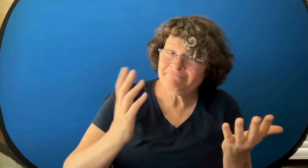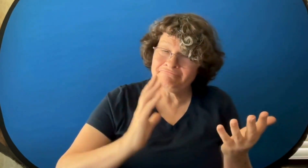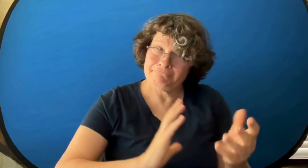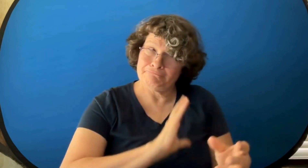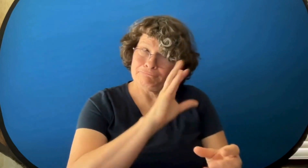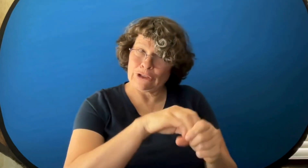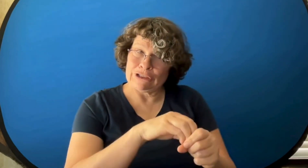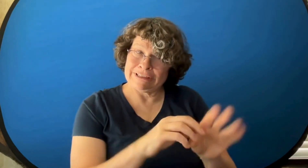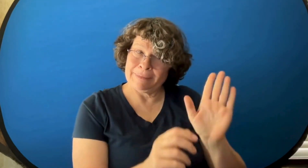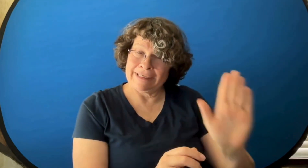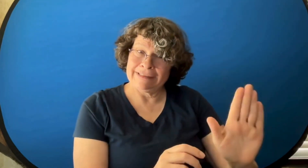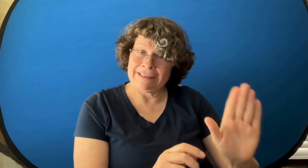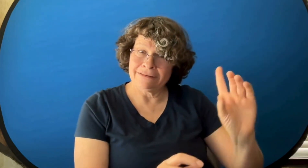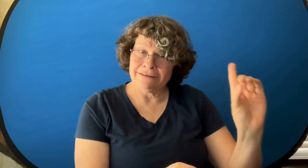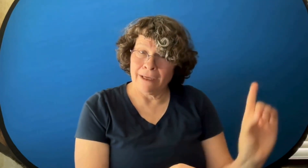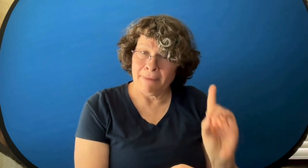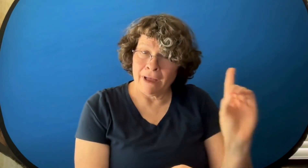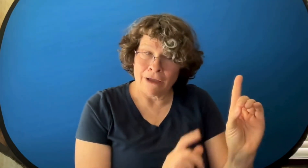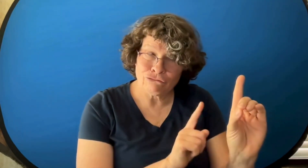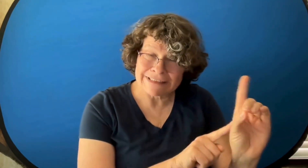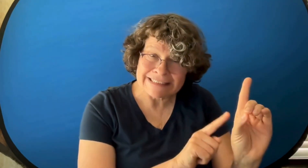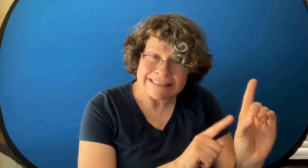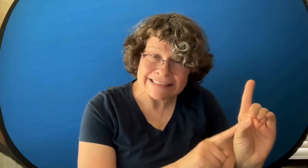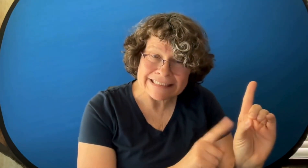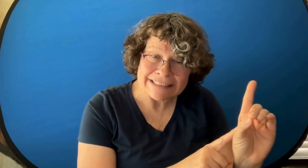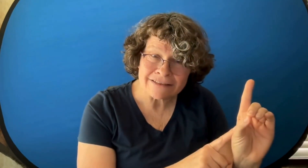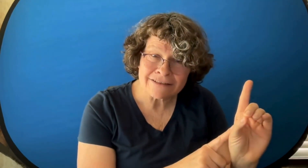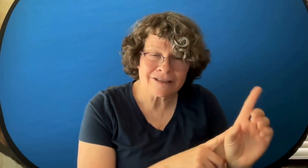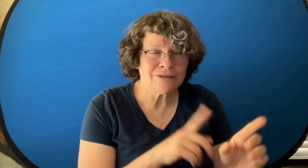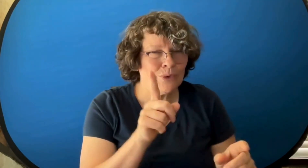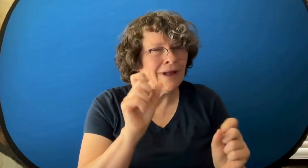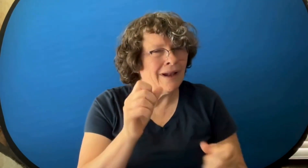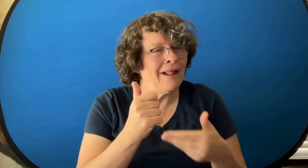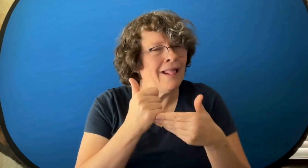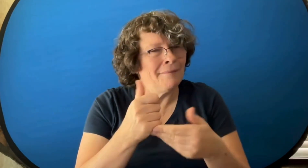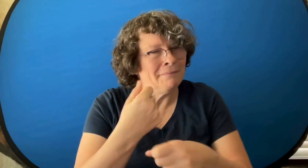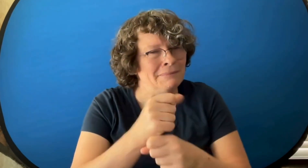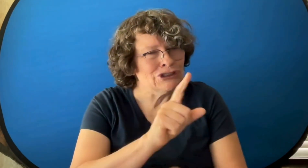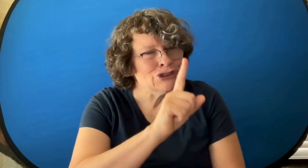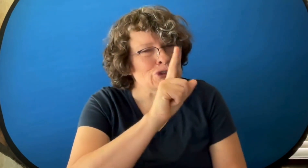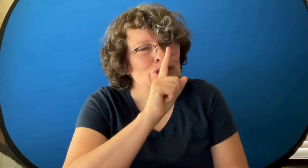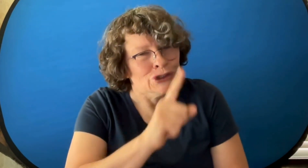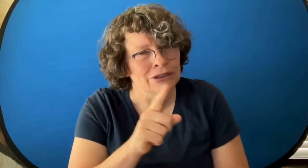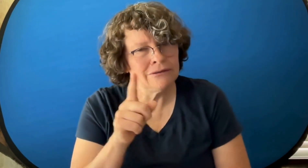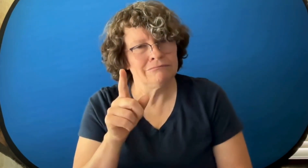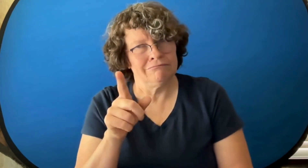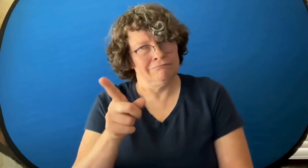By participating in a democracy, you can help ensure that